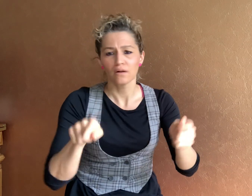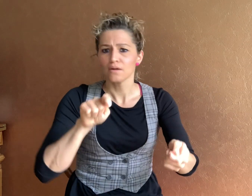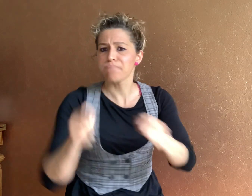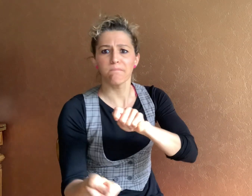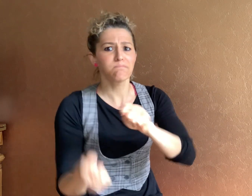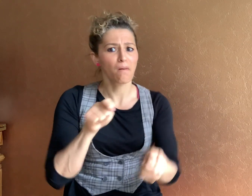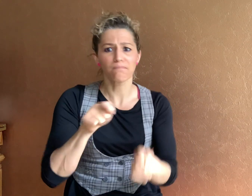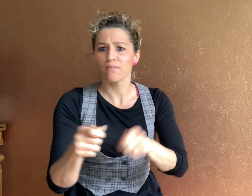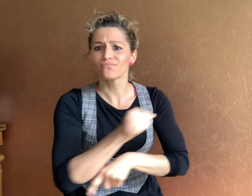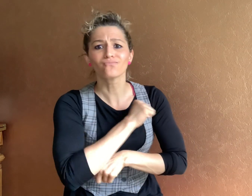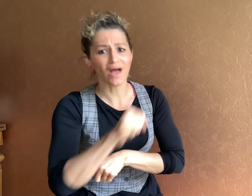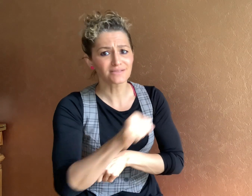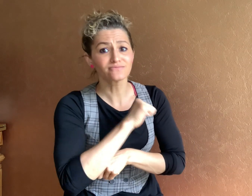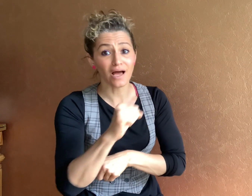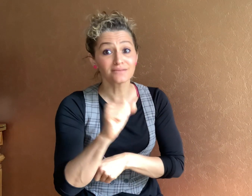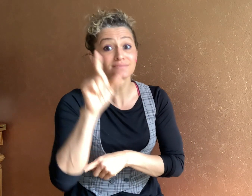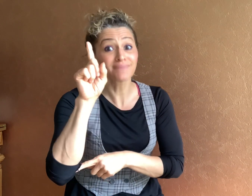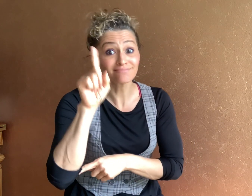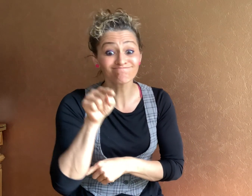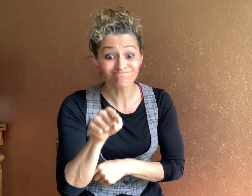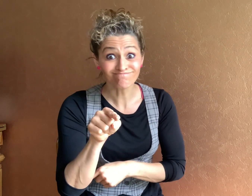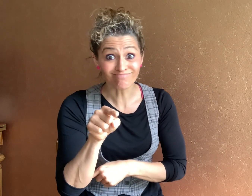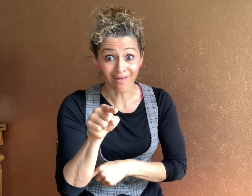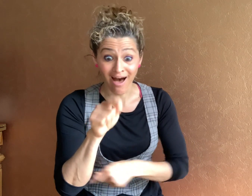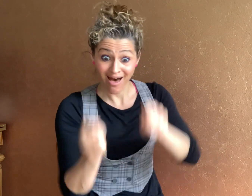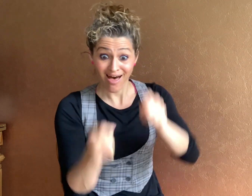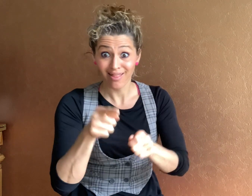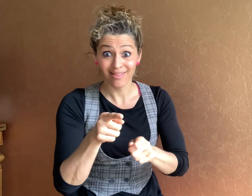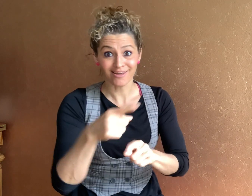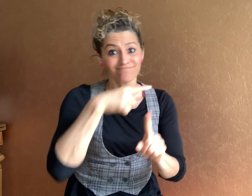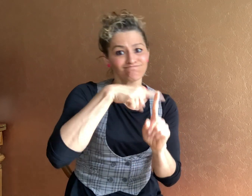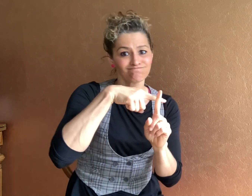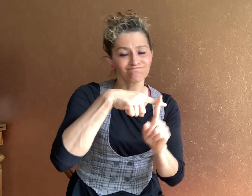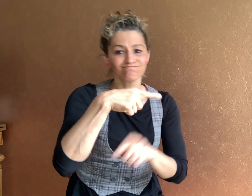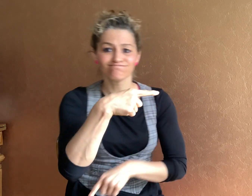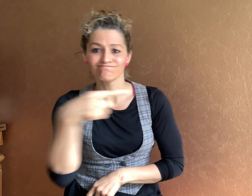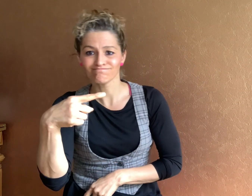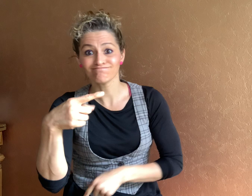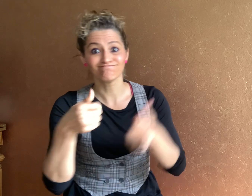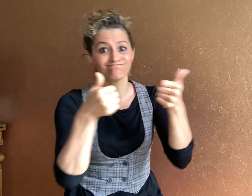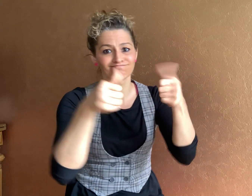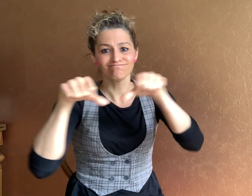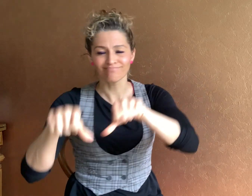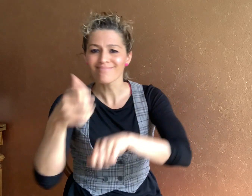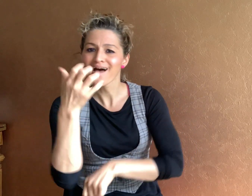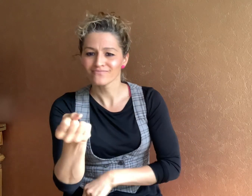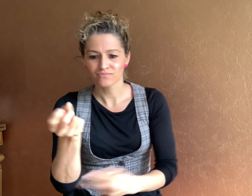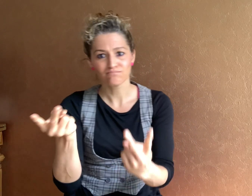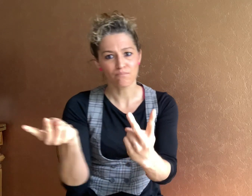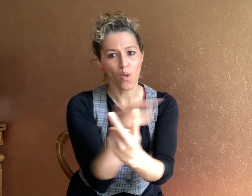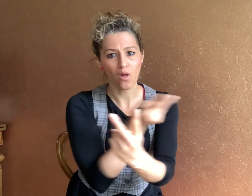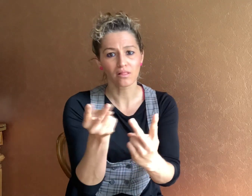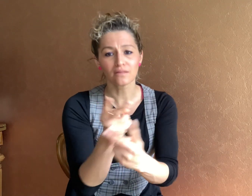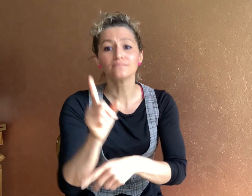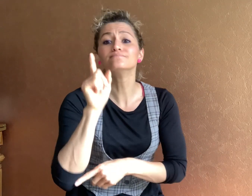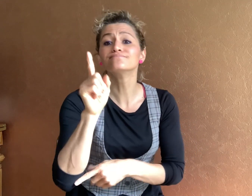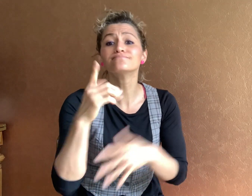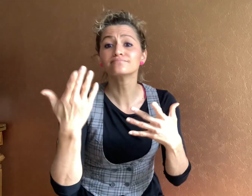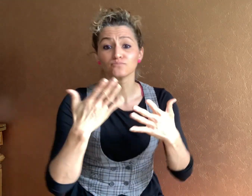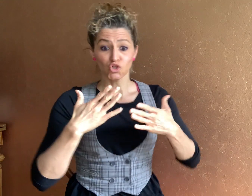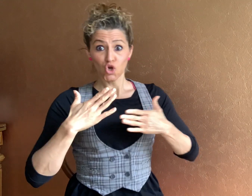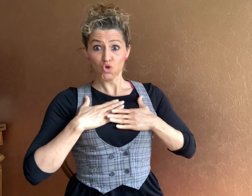This can be a good and a bad thing. Humans have the DNA,